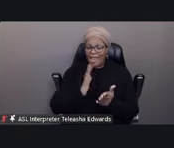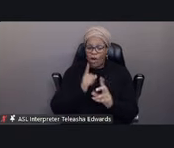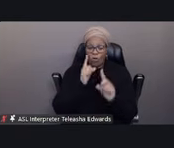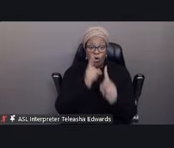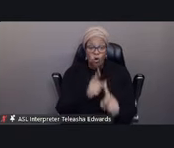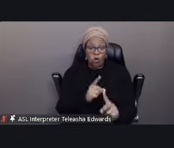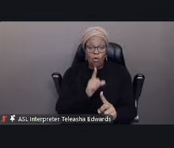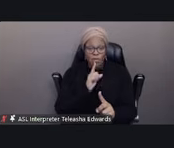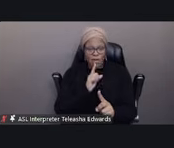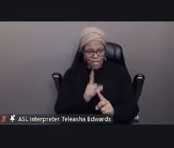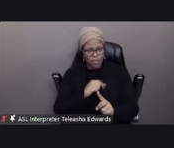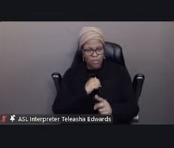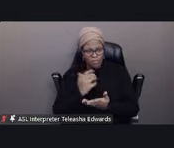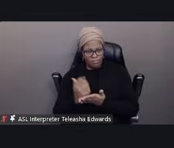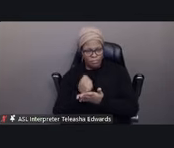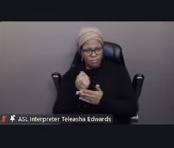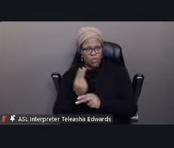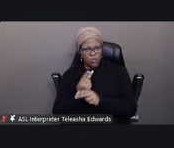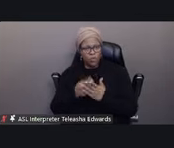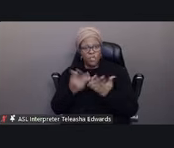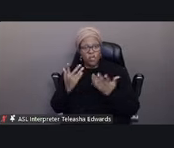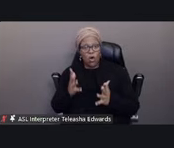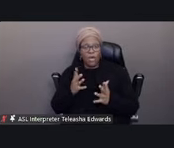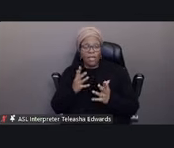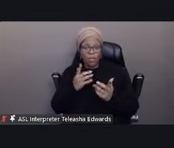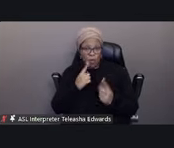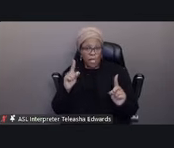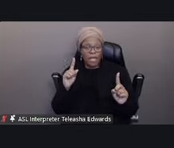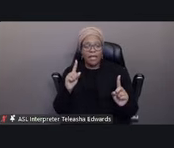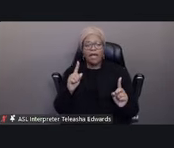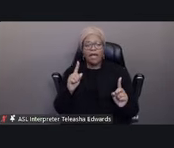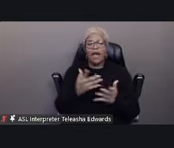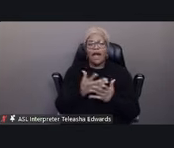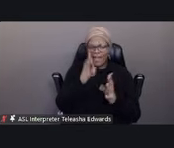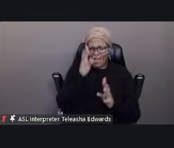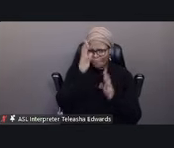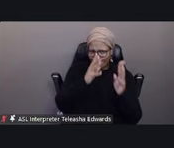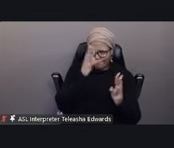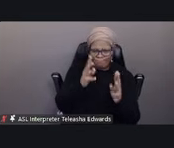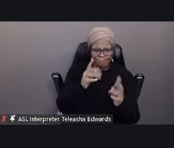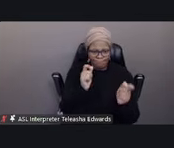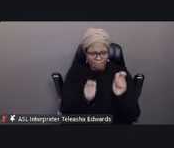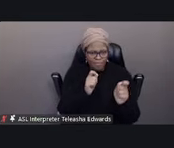what's working. A lot of innovation has been happening in North Carolina around digital health